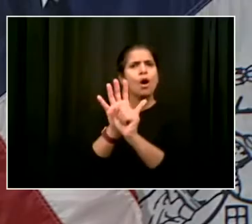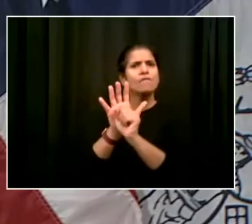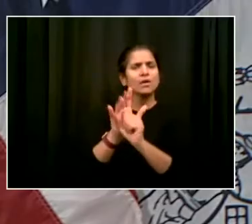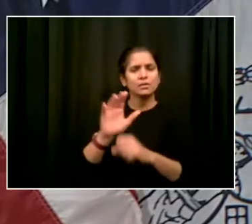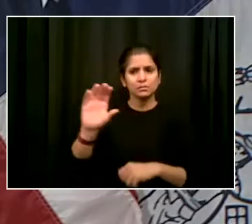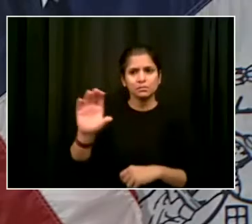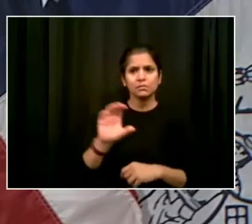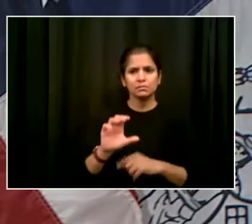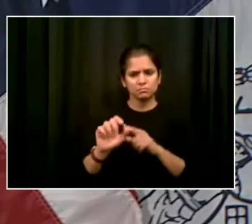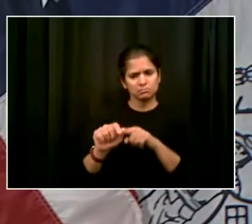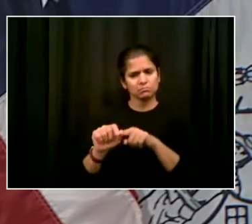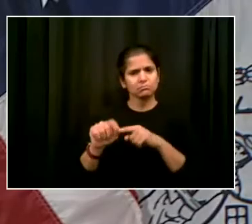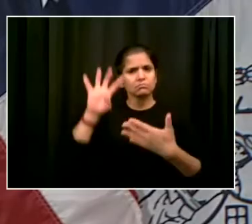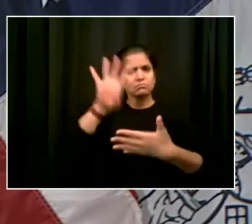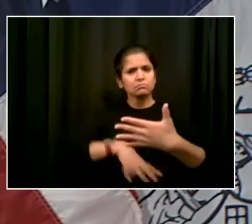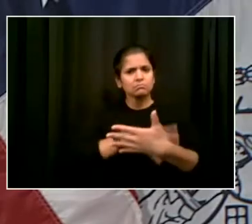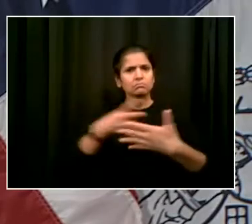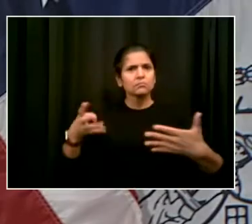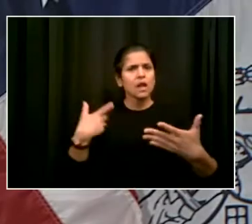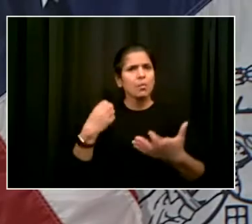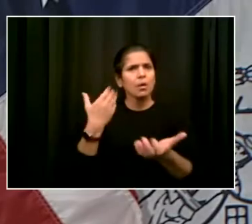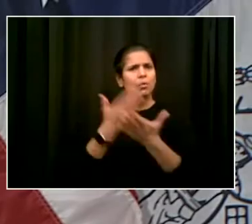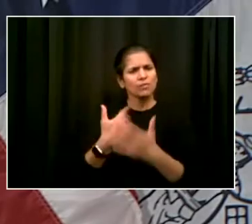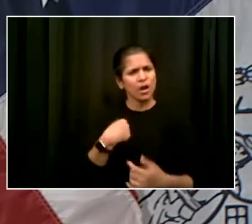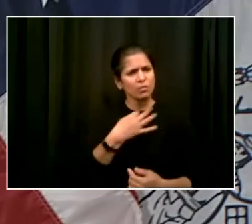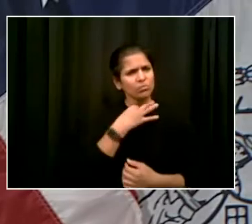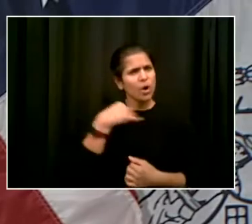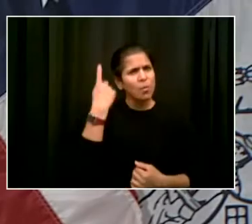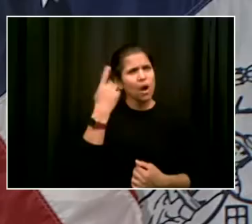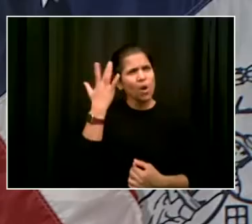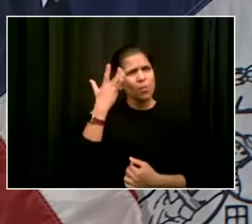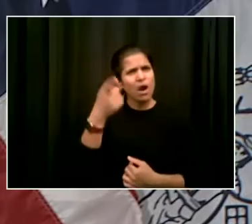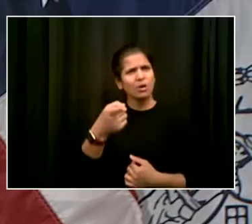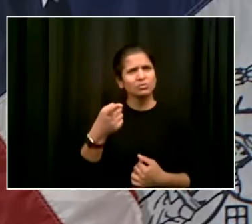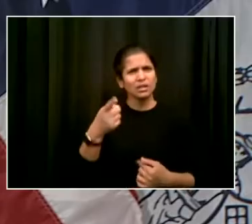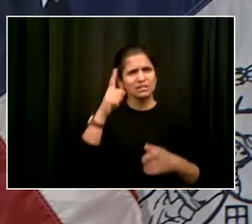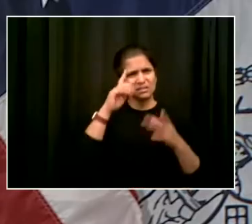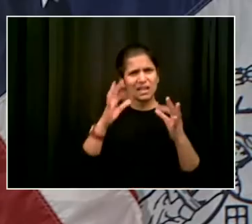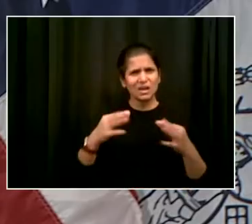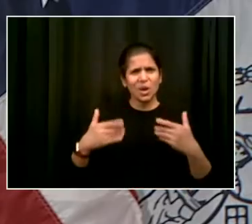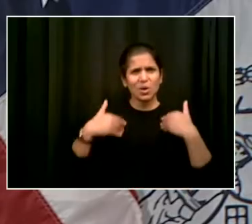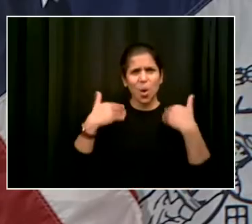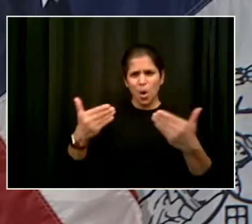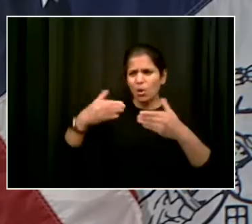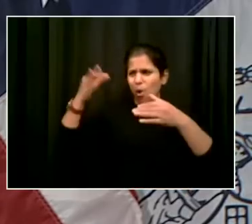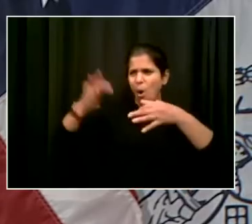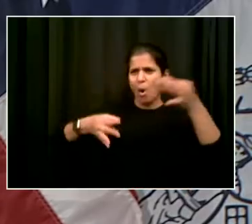WONDERING WHY THE CITY HAS DECIDED TO FIGHT